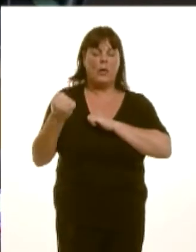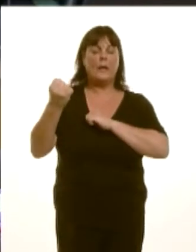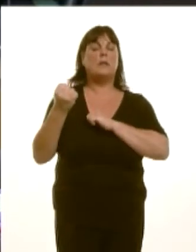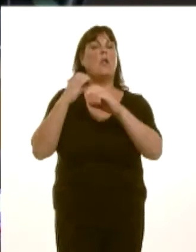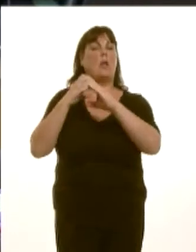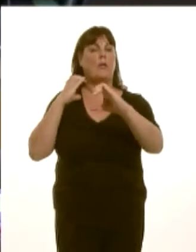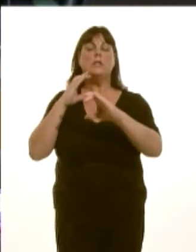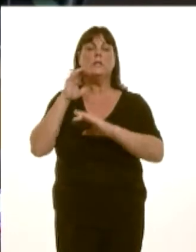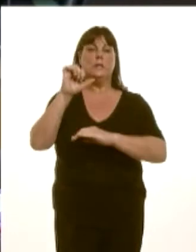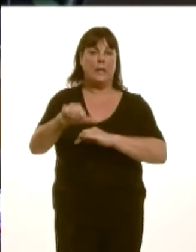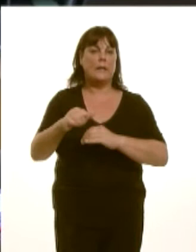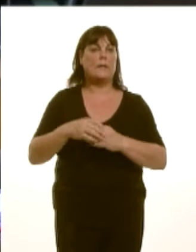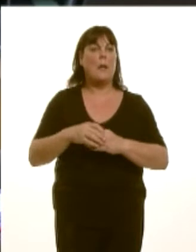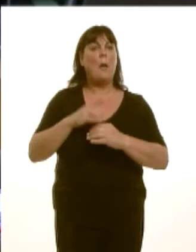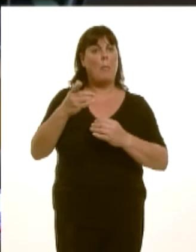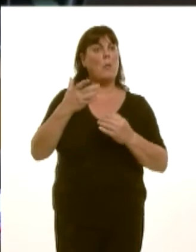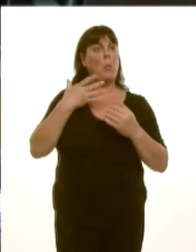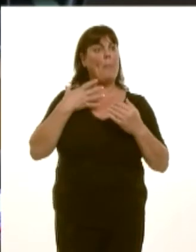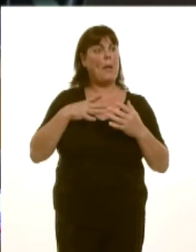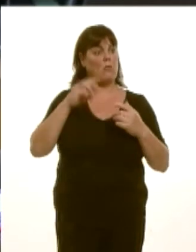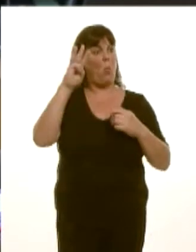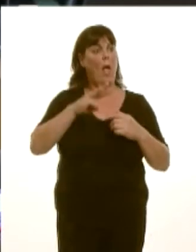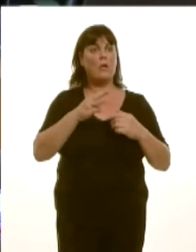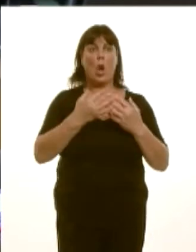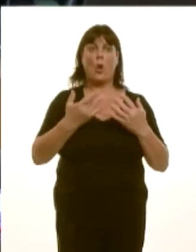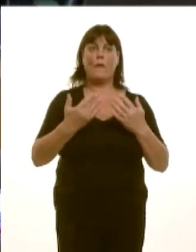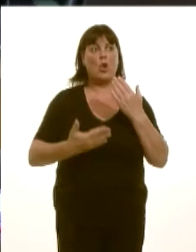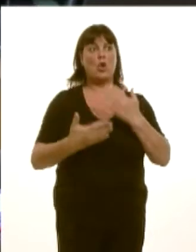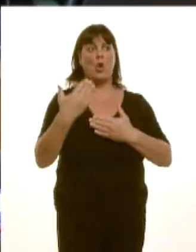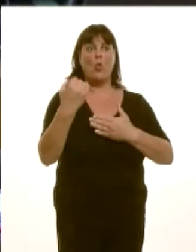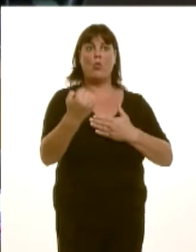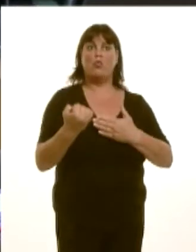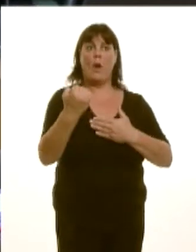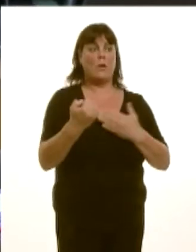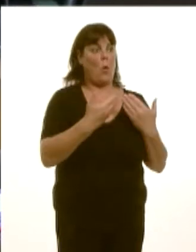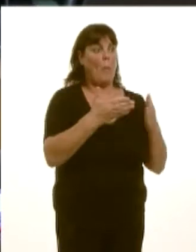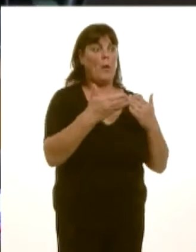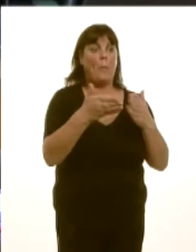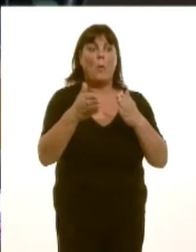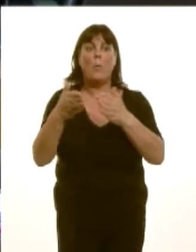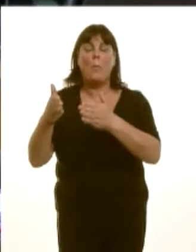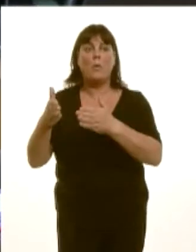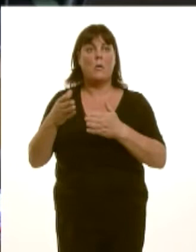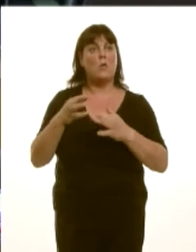So, we have a good record in reopening railway lines and we will always look to open up new lines— Leanne Wood: Presiding Officer, this was on the Cynon Valley.